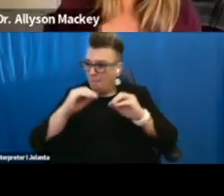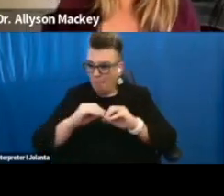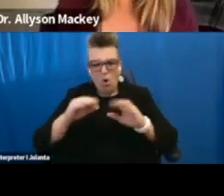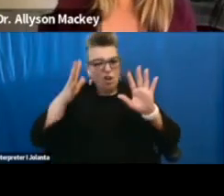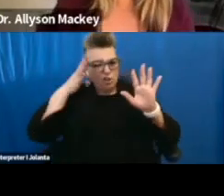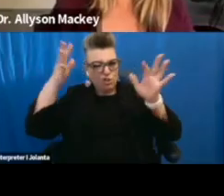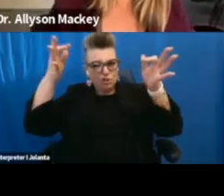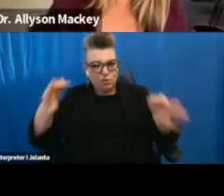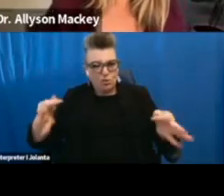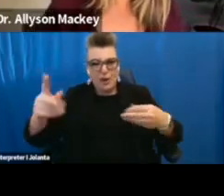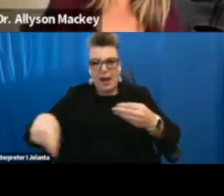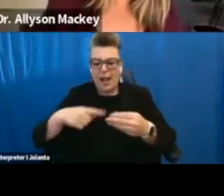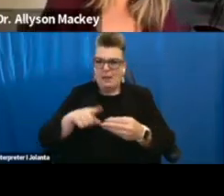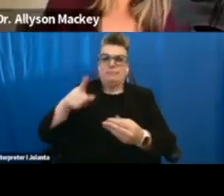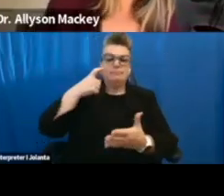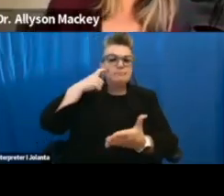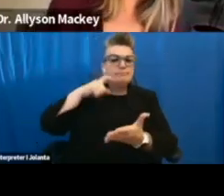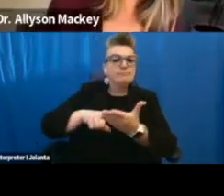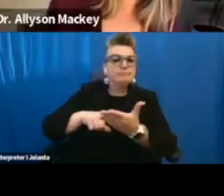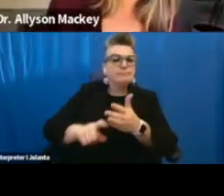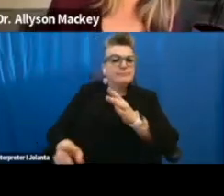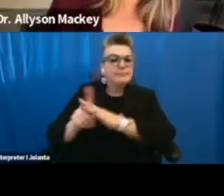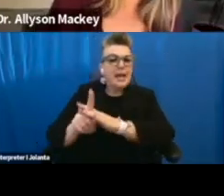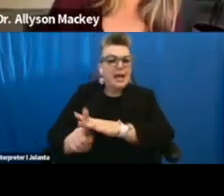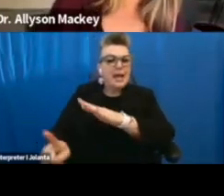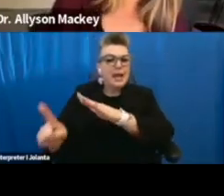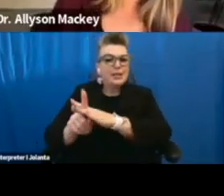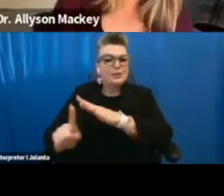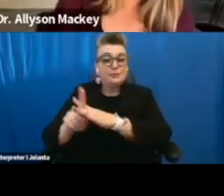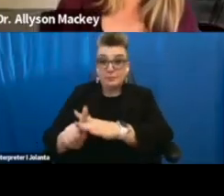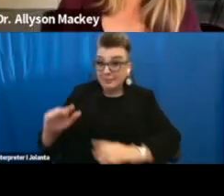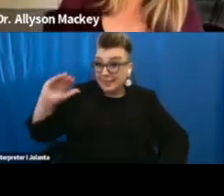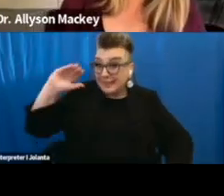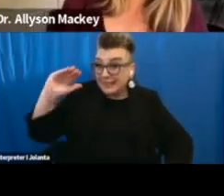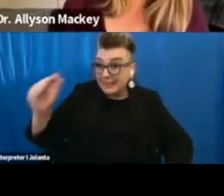also very interesting is it looks like the pattern we're seeing in the Hurst exponent